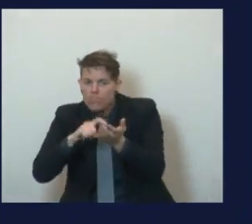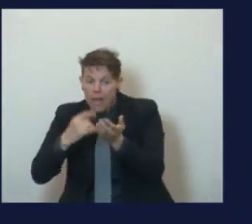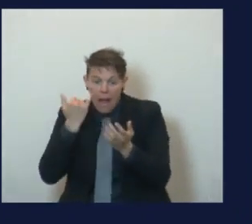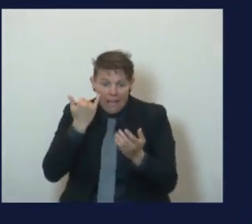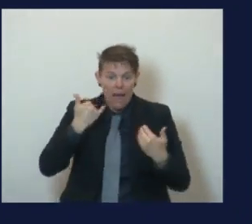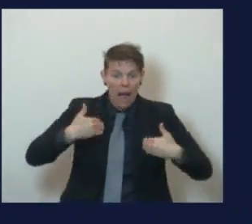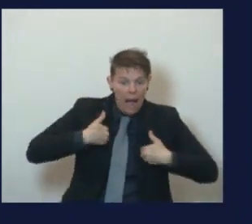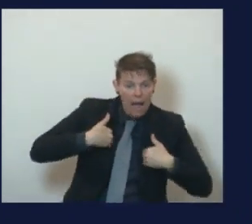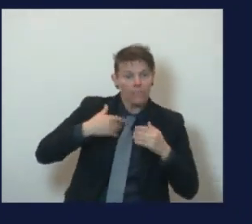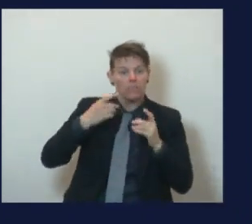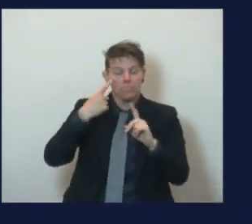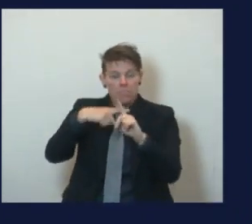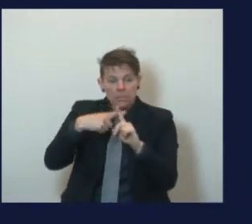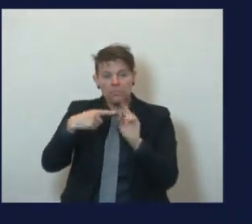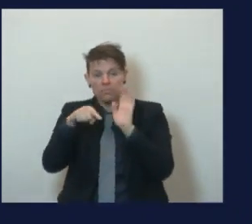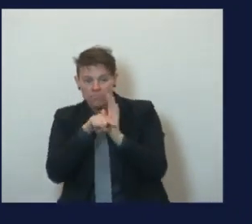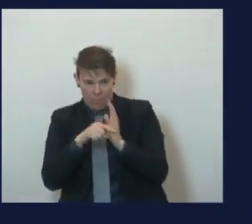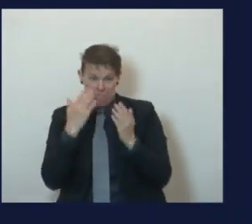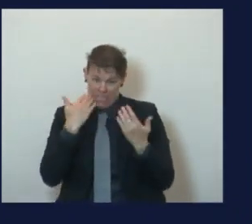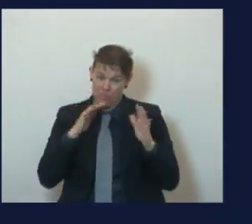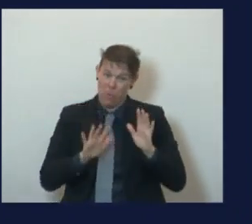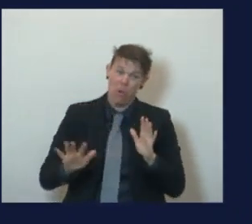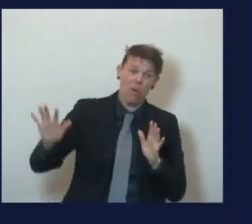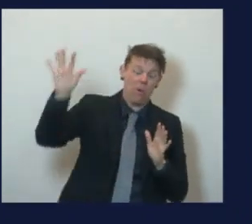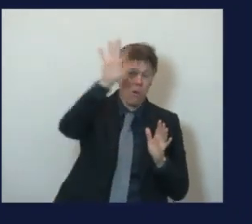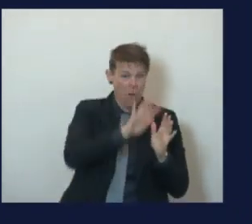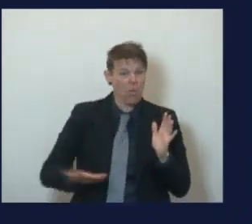IDENTIFY AND FIND MORE CASES. WHAT DO WE ALSO KNOW?